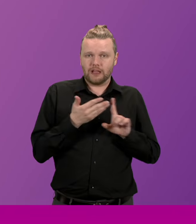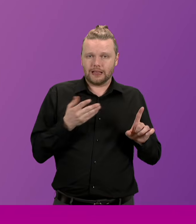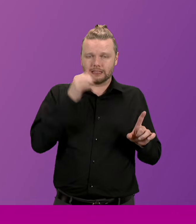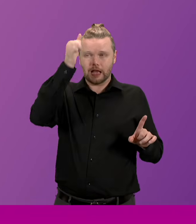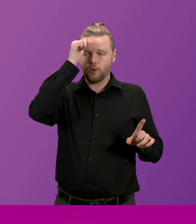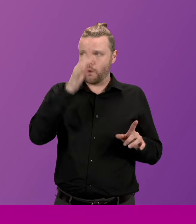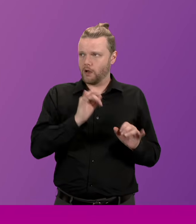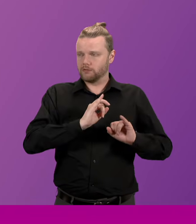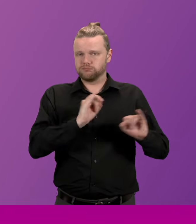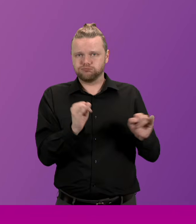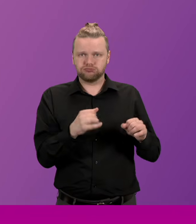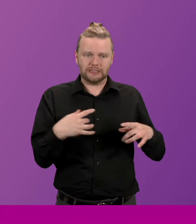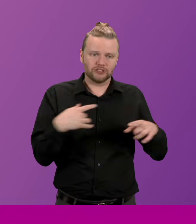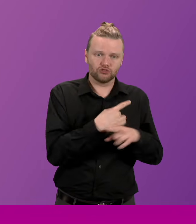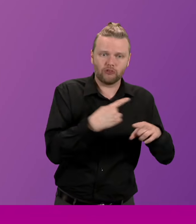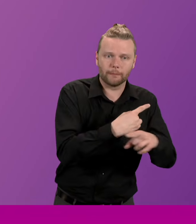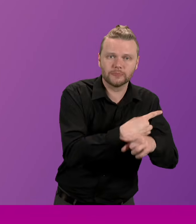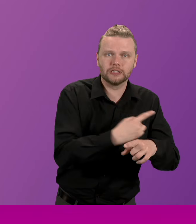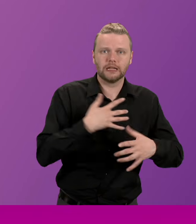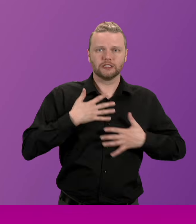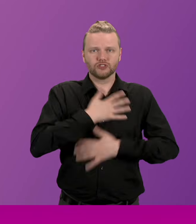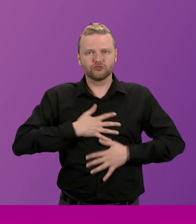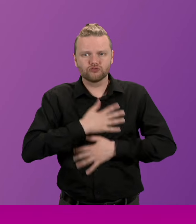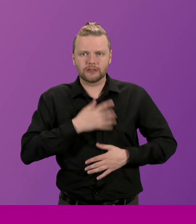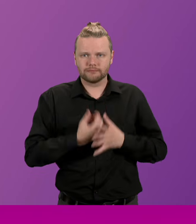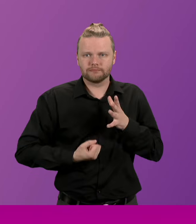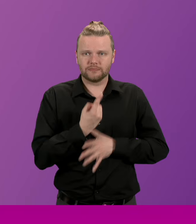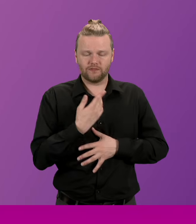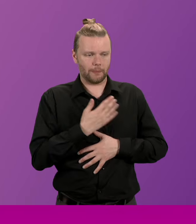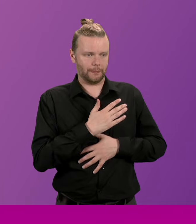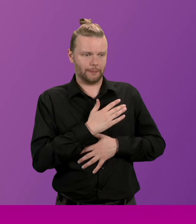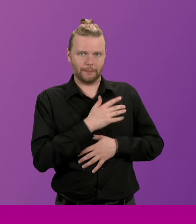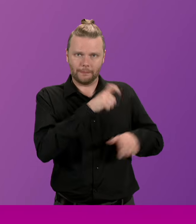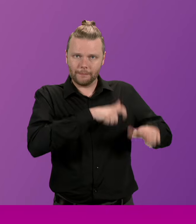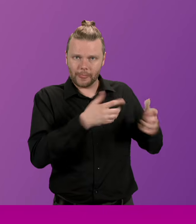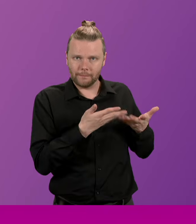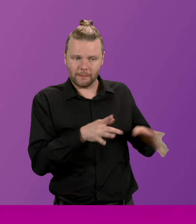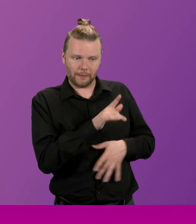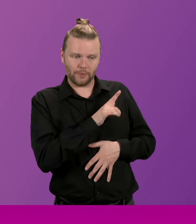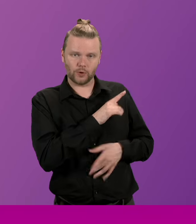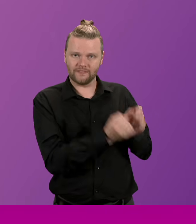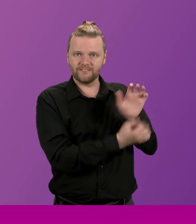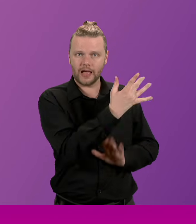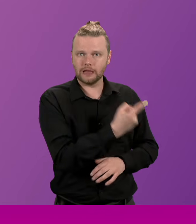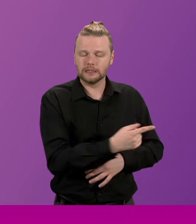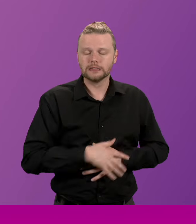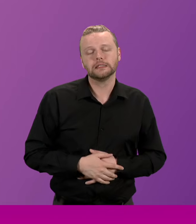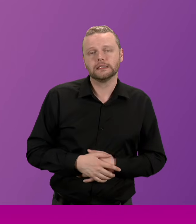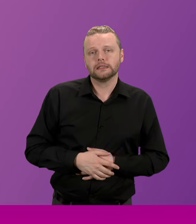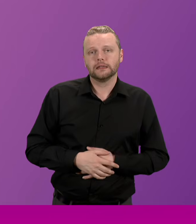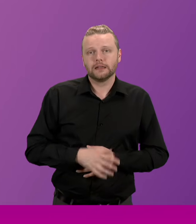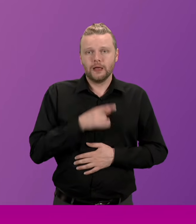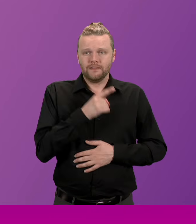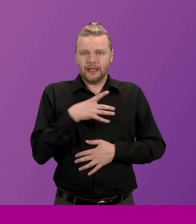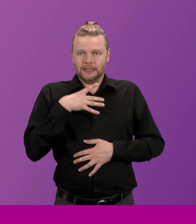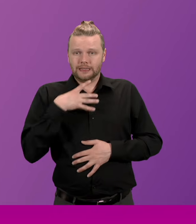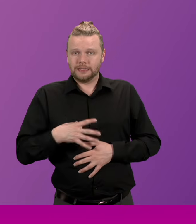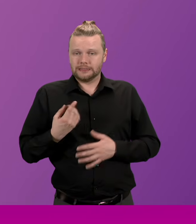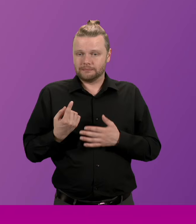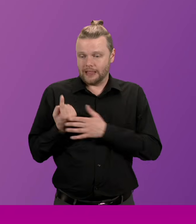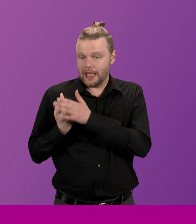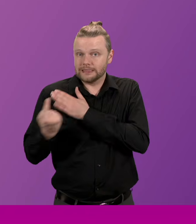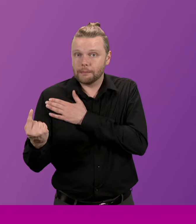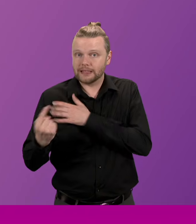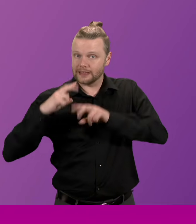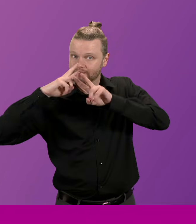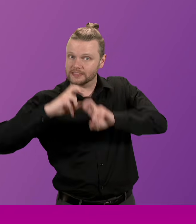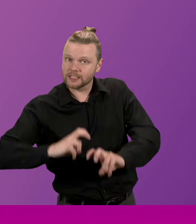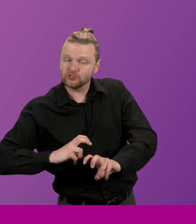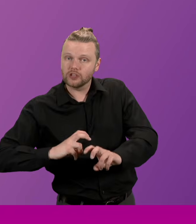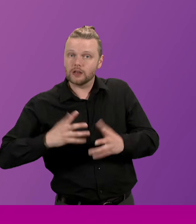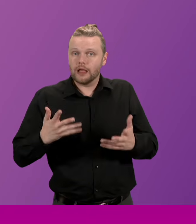inconvenience and distress that was caused to the public as a consequence of the fire, but I